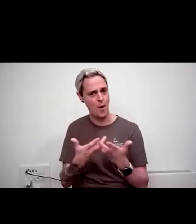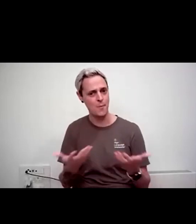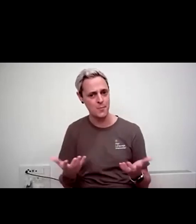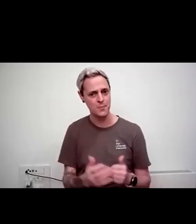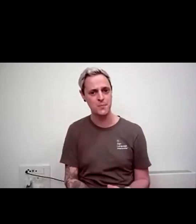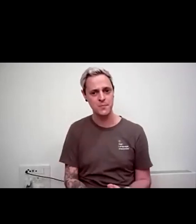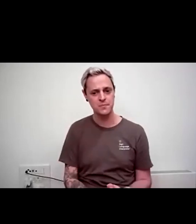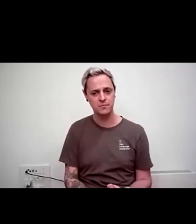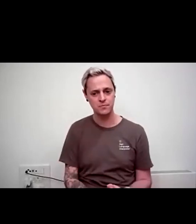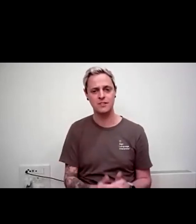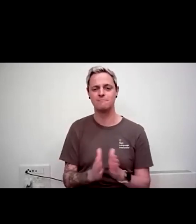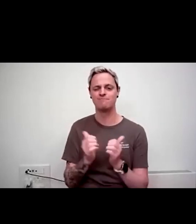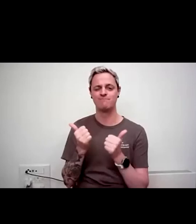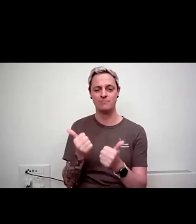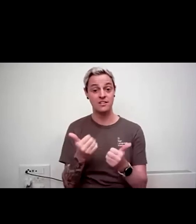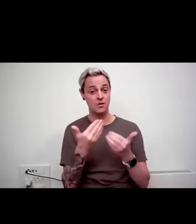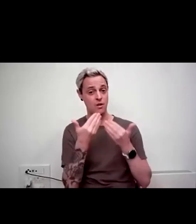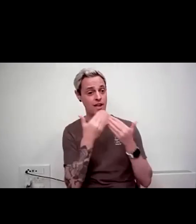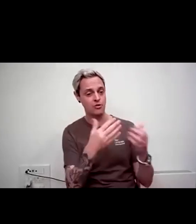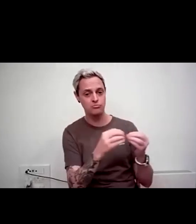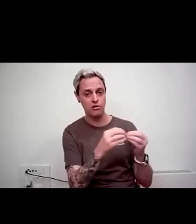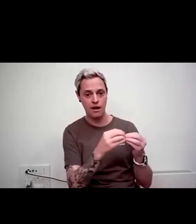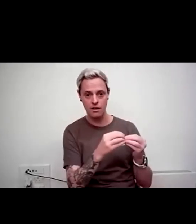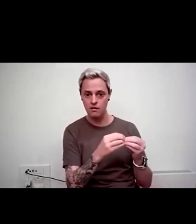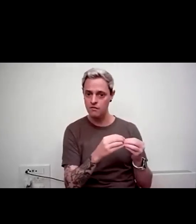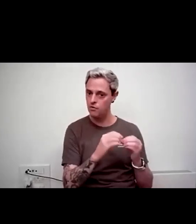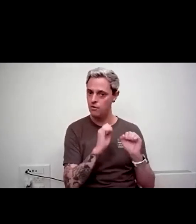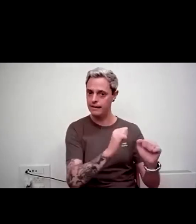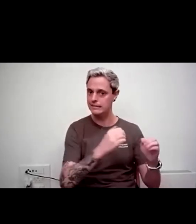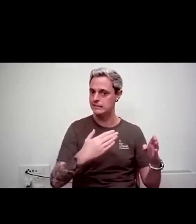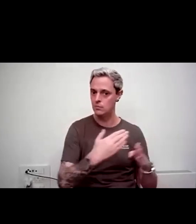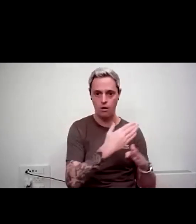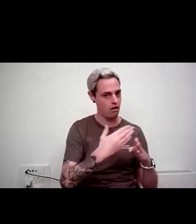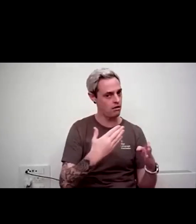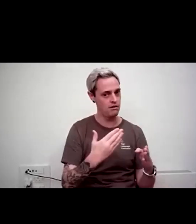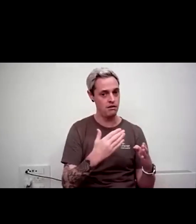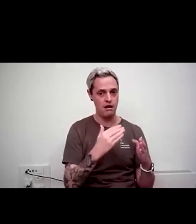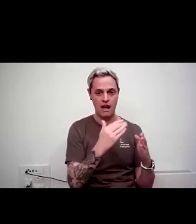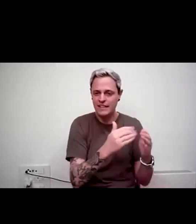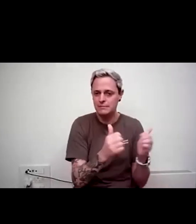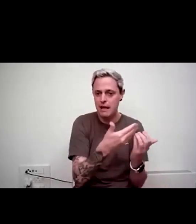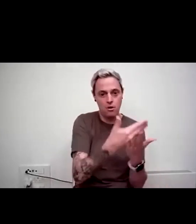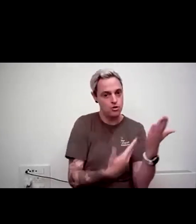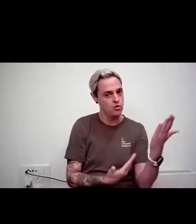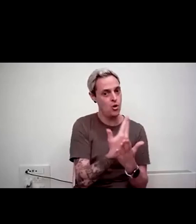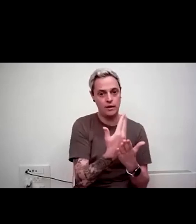I want to thank Brian for his work and for which this paper is just the tip of an iceberg.